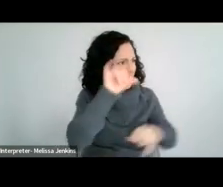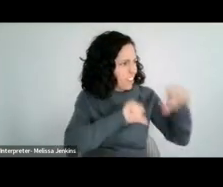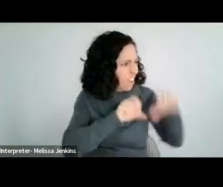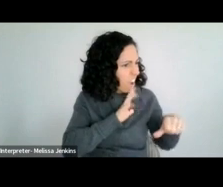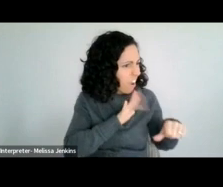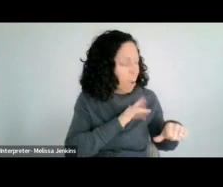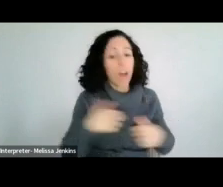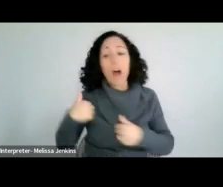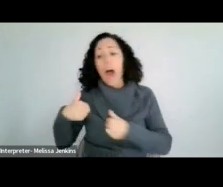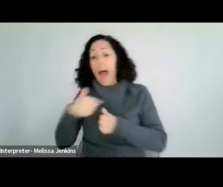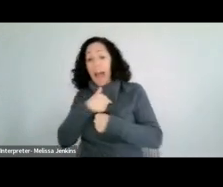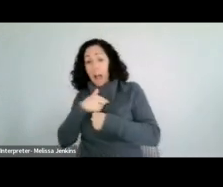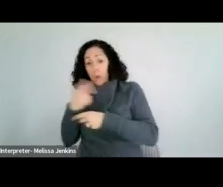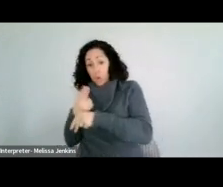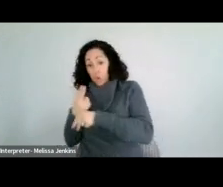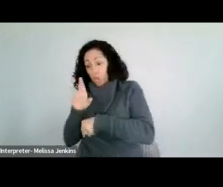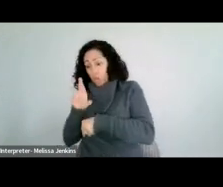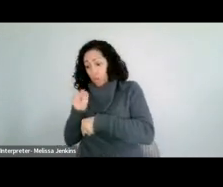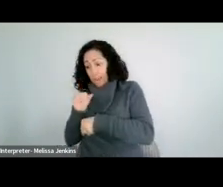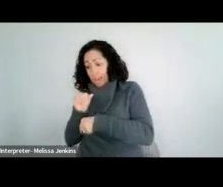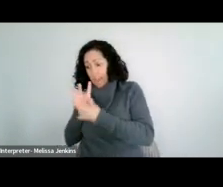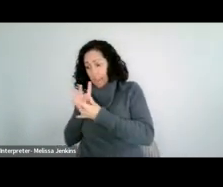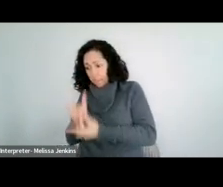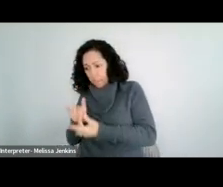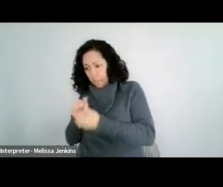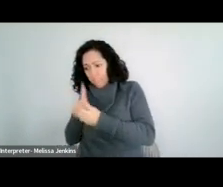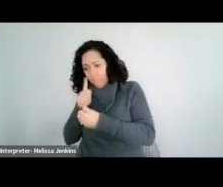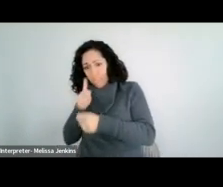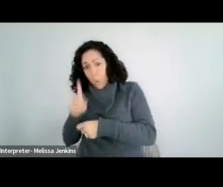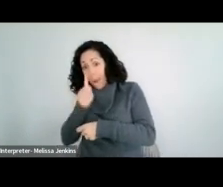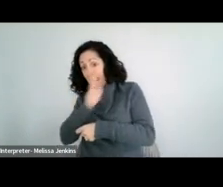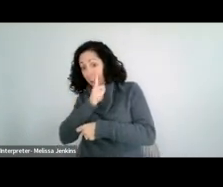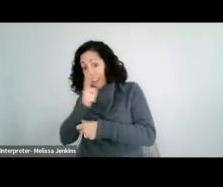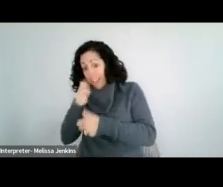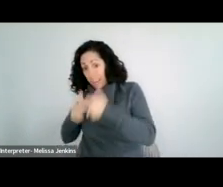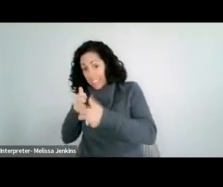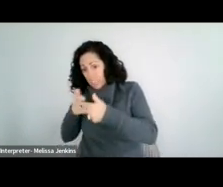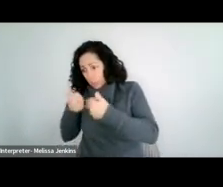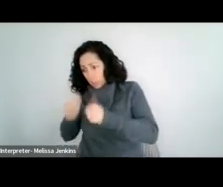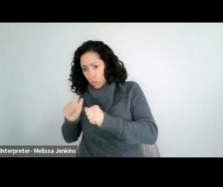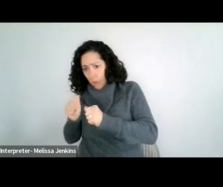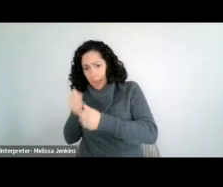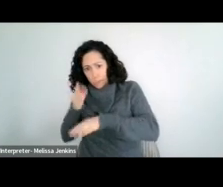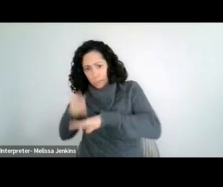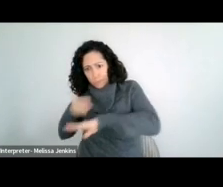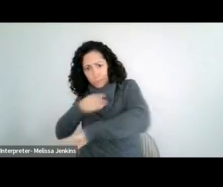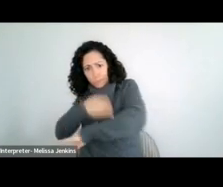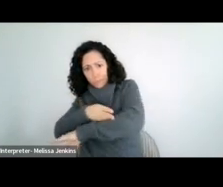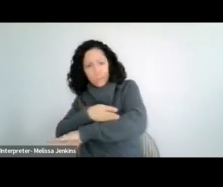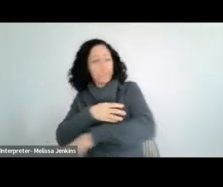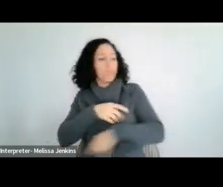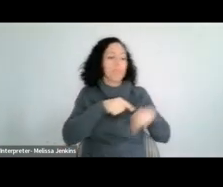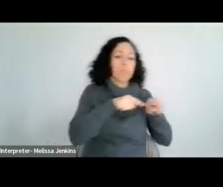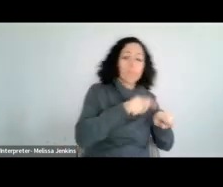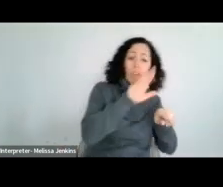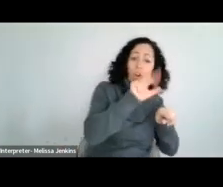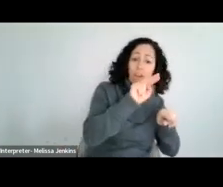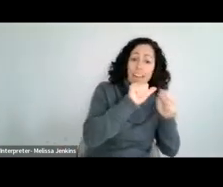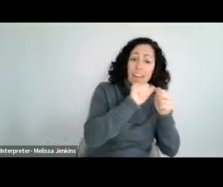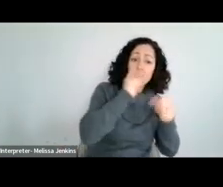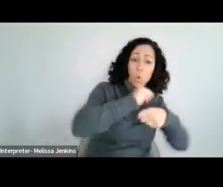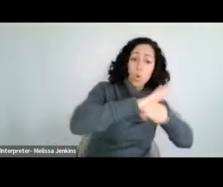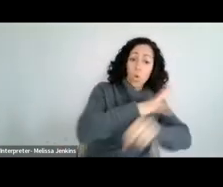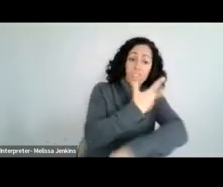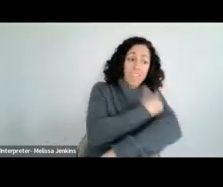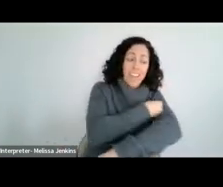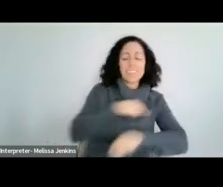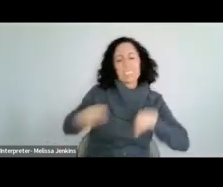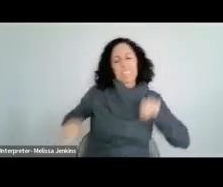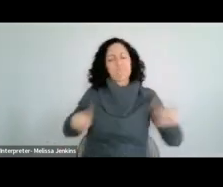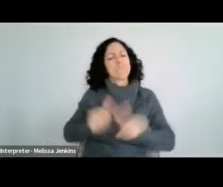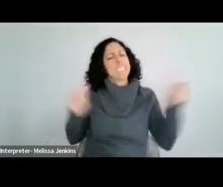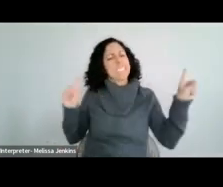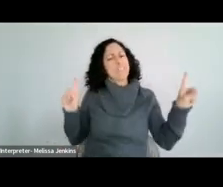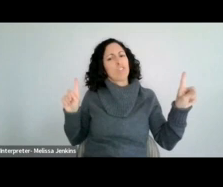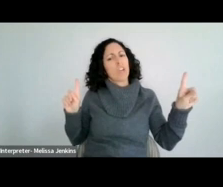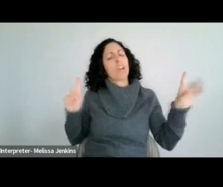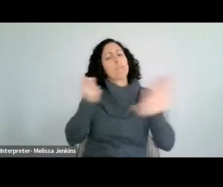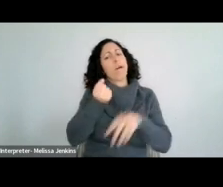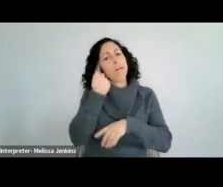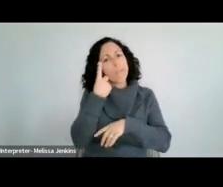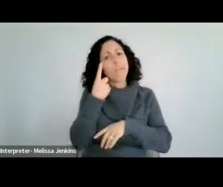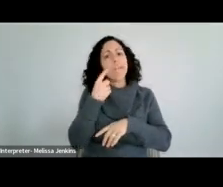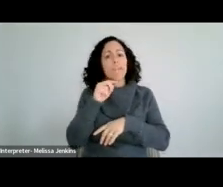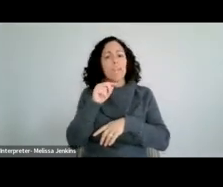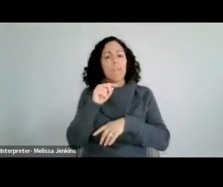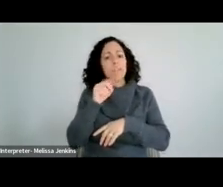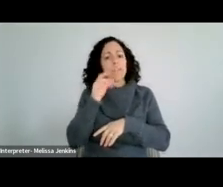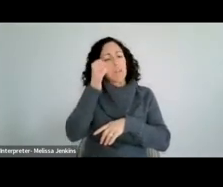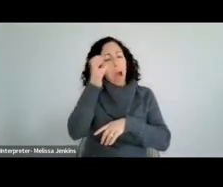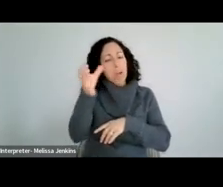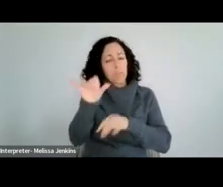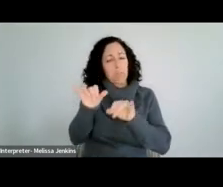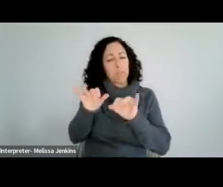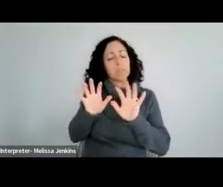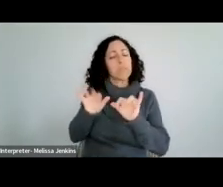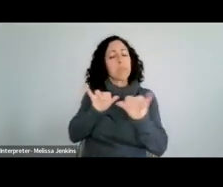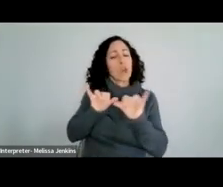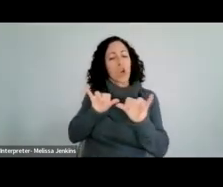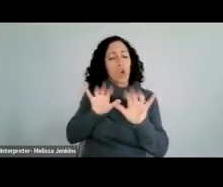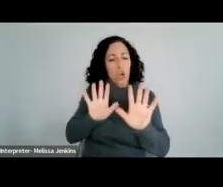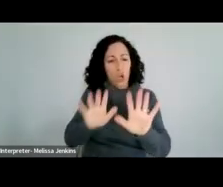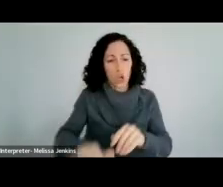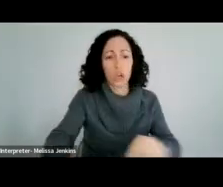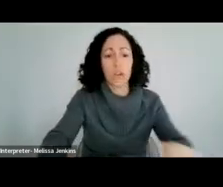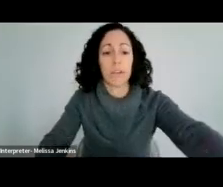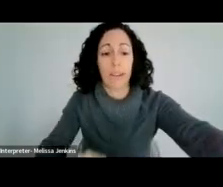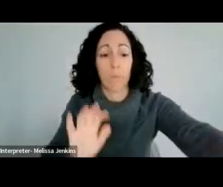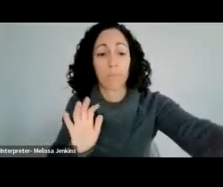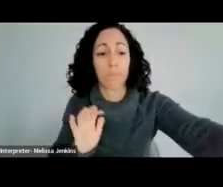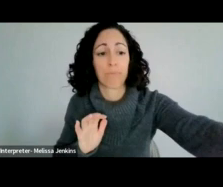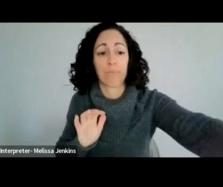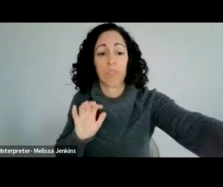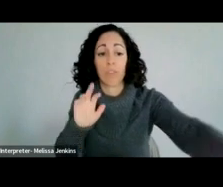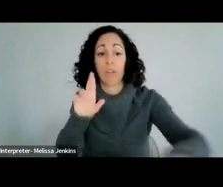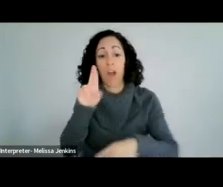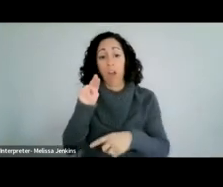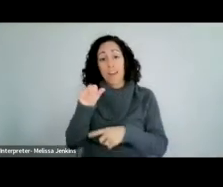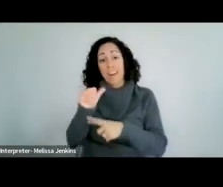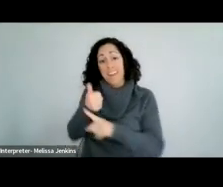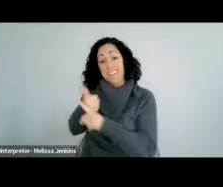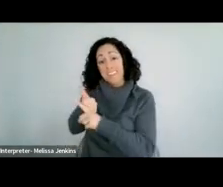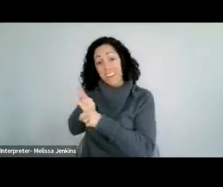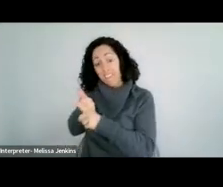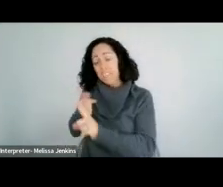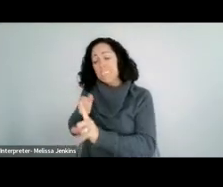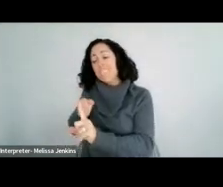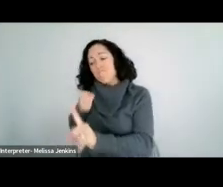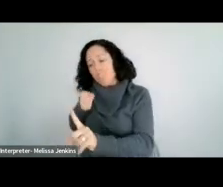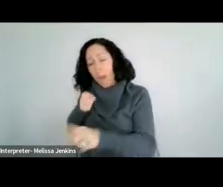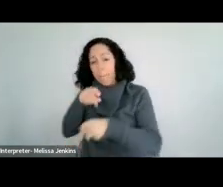It is still cool. RNA is used for translation. This is the process in which proteins are created in the cell. RNA itself is produced from DNA.